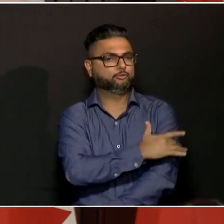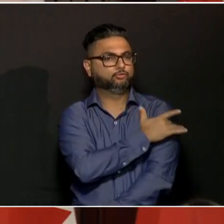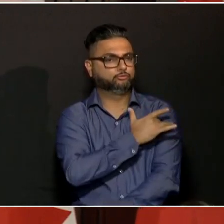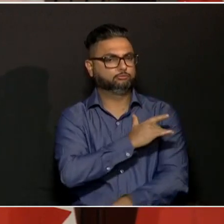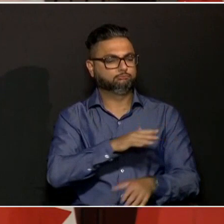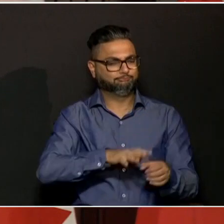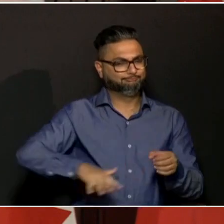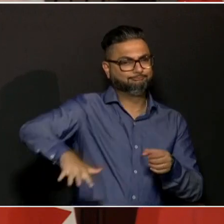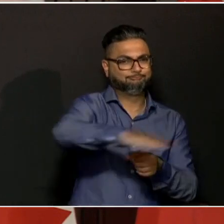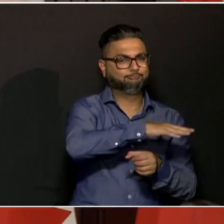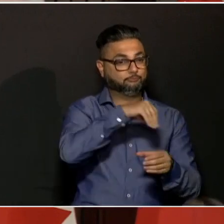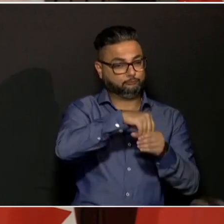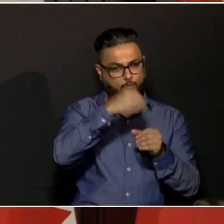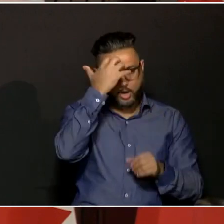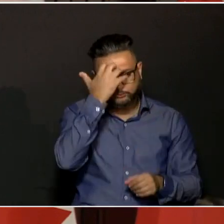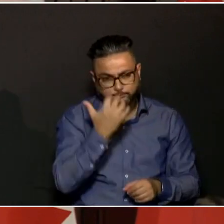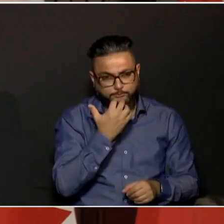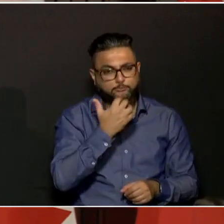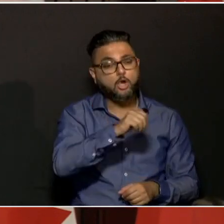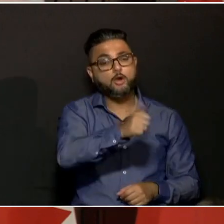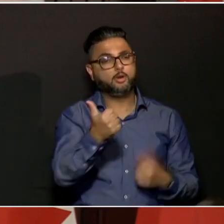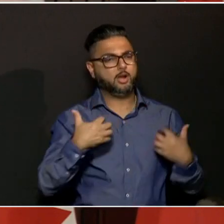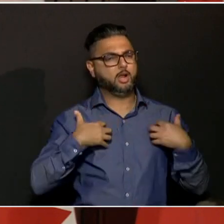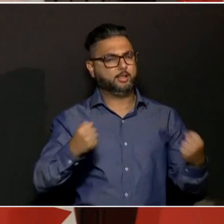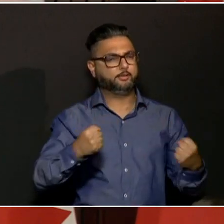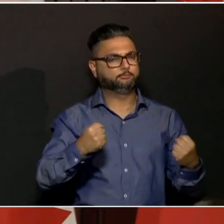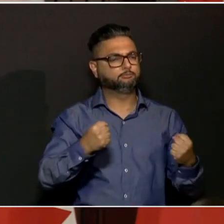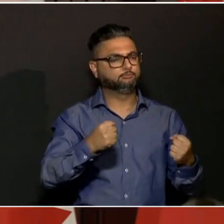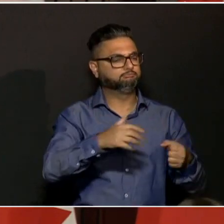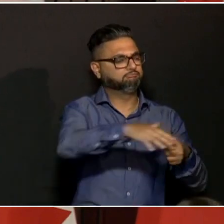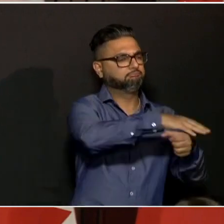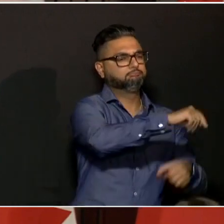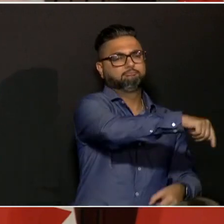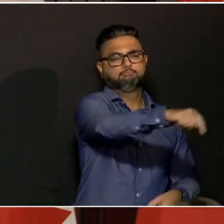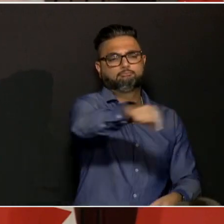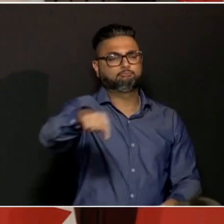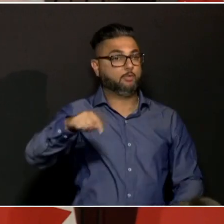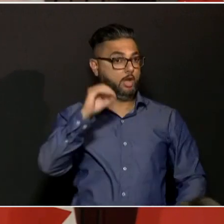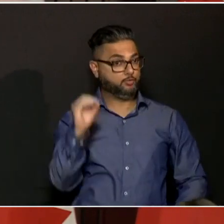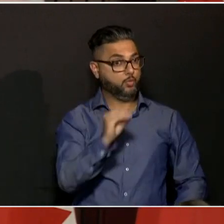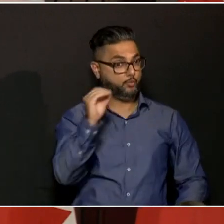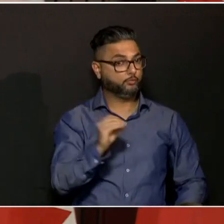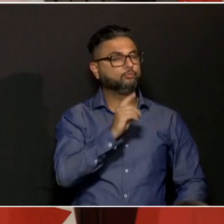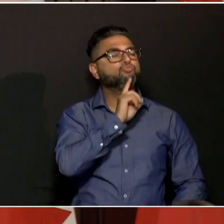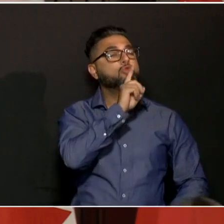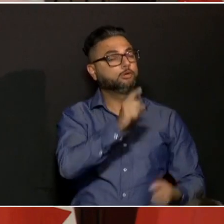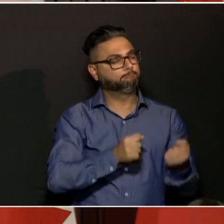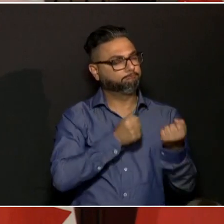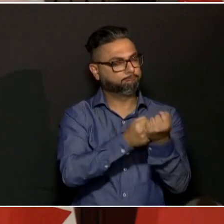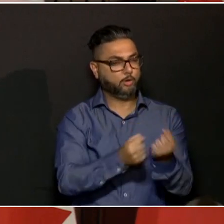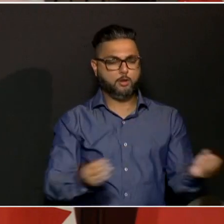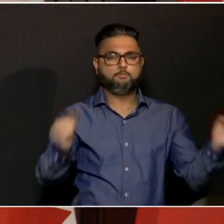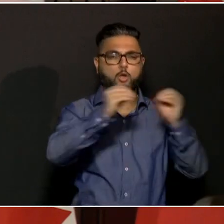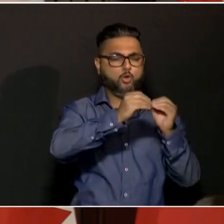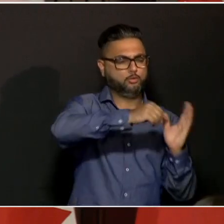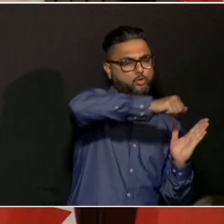alternate health facilities across the province to support increased surgical activity.